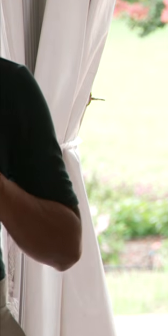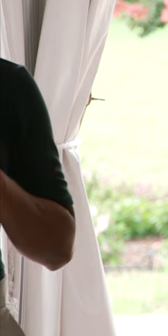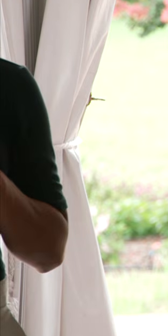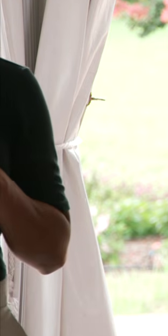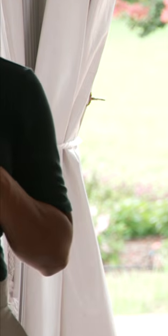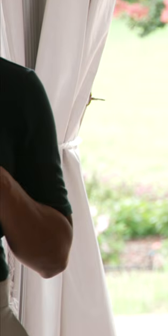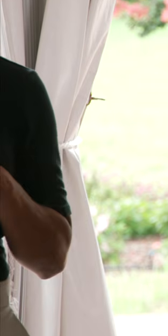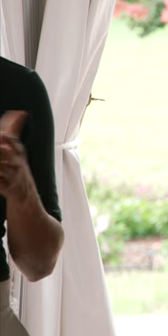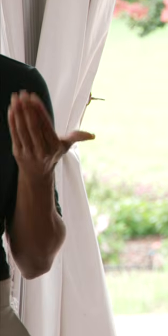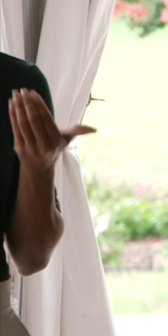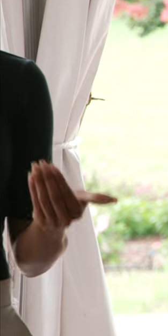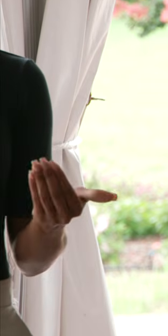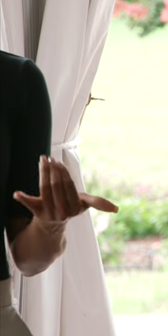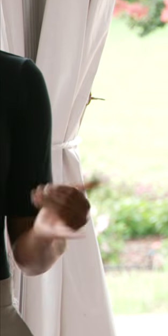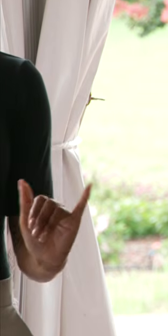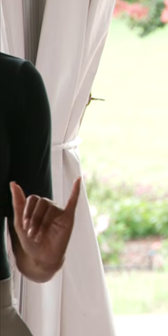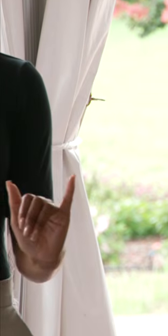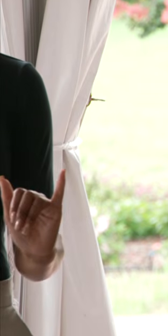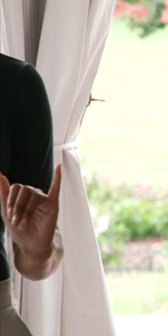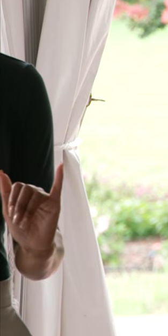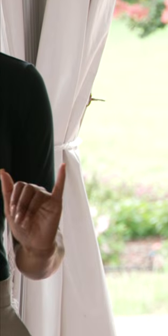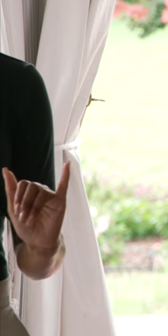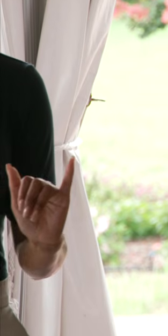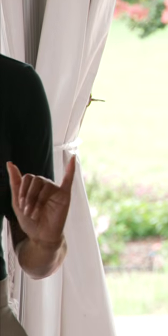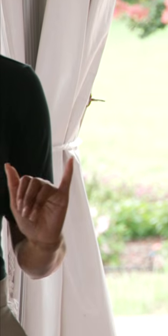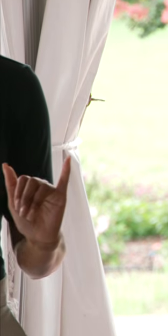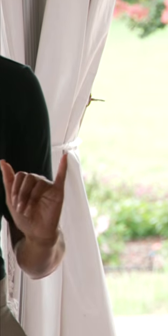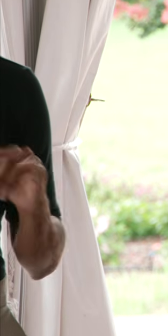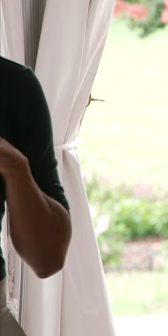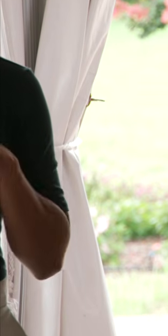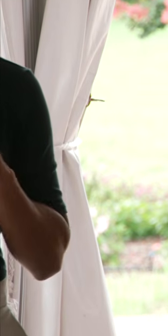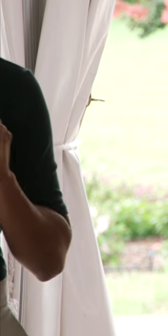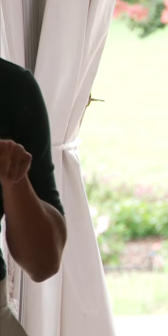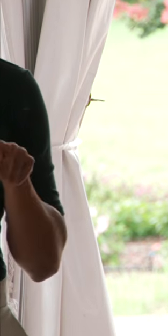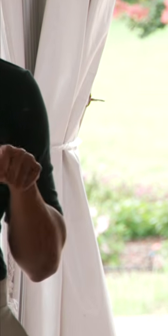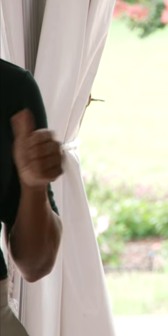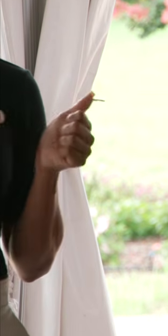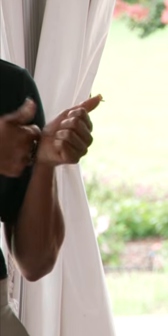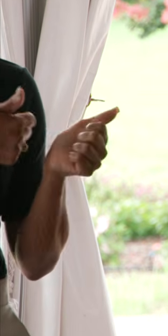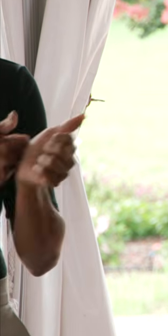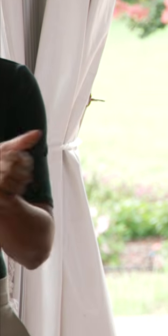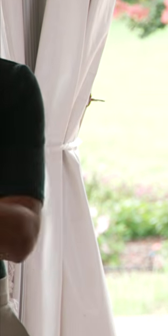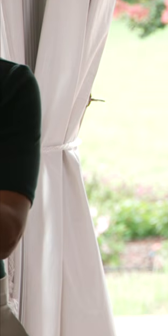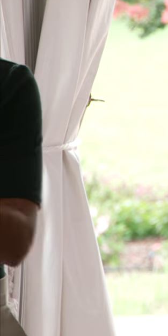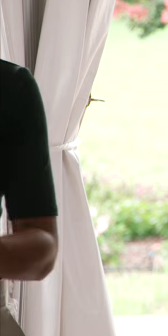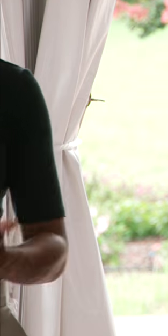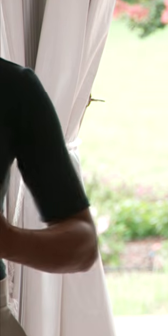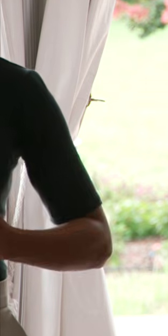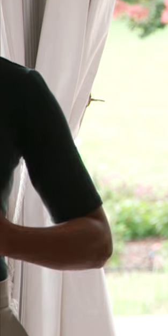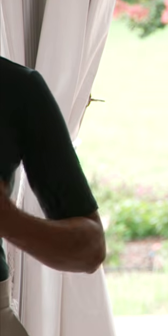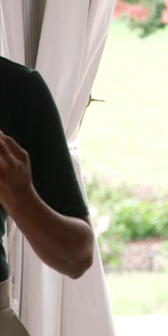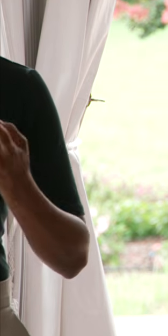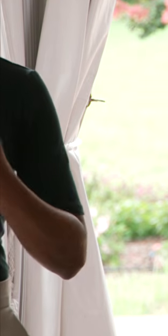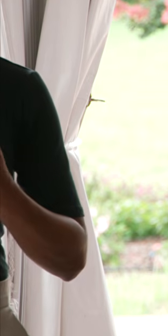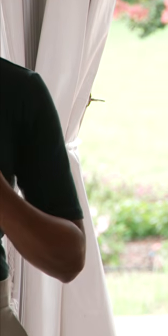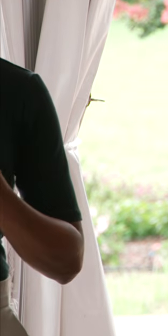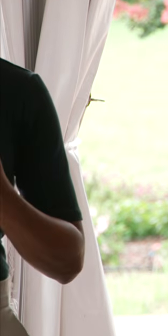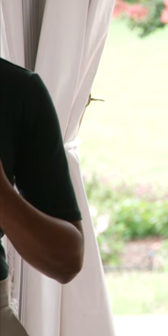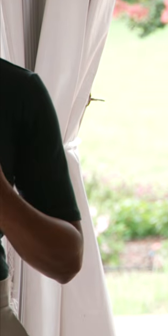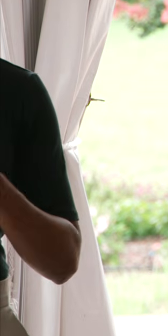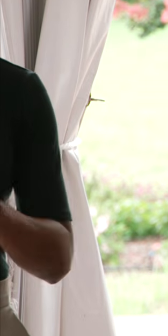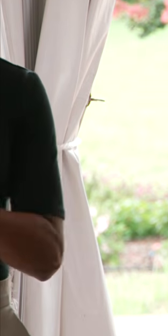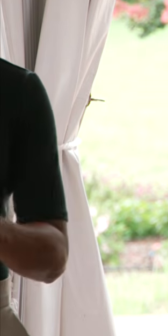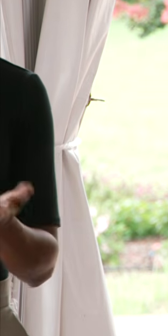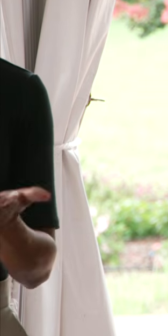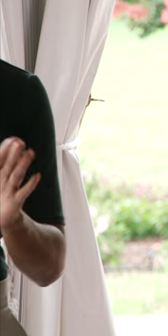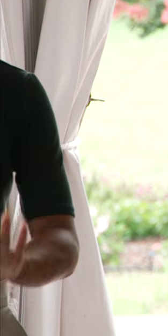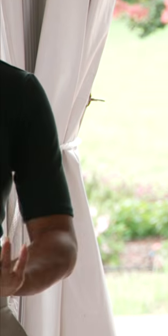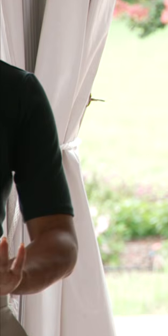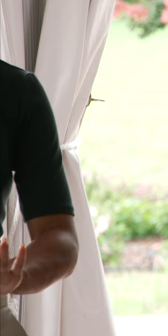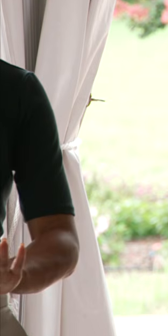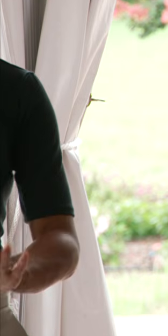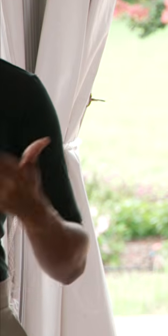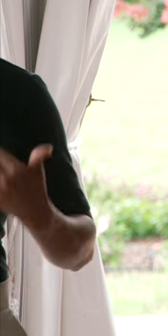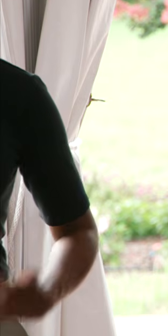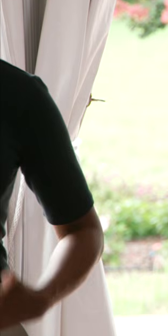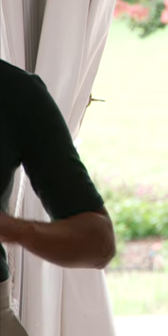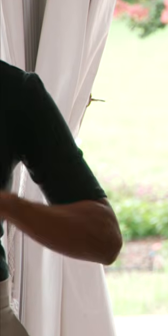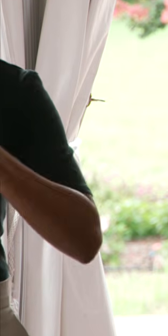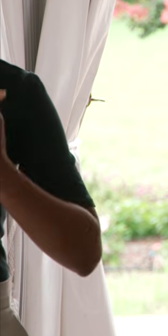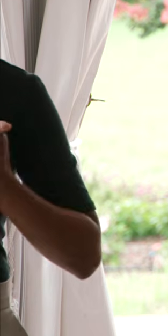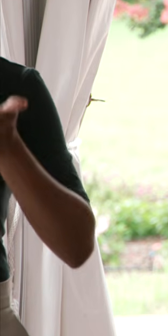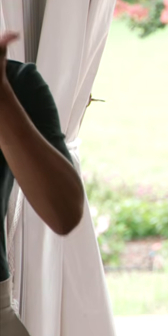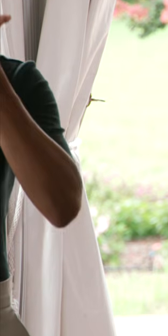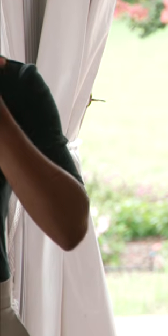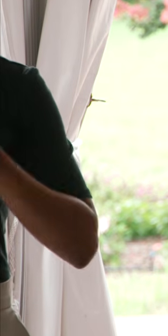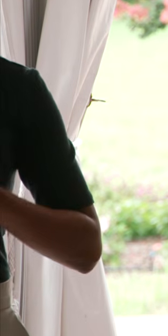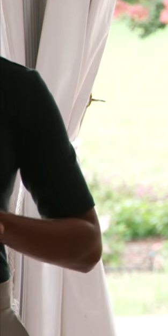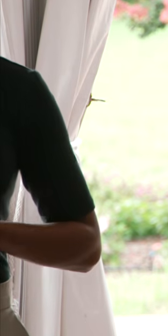this so they could track the disease until the men died and their bodies could be autopsied.